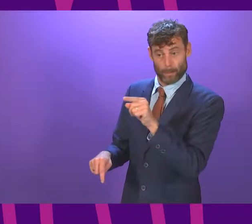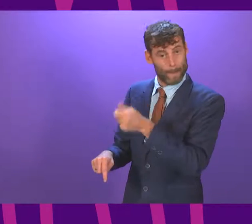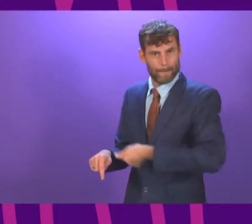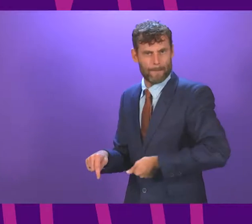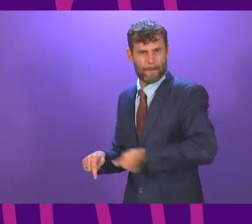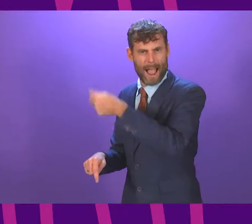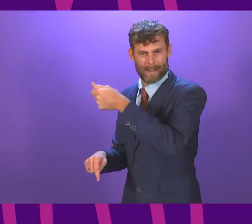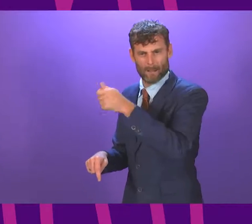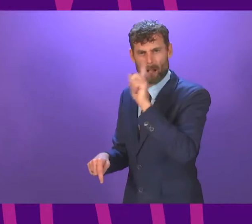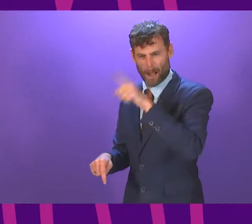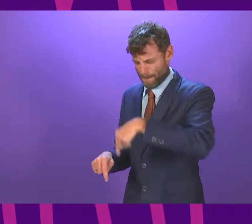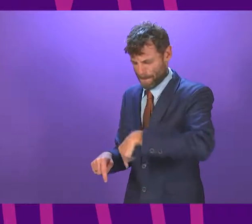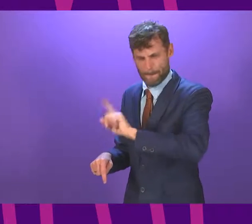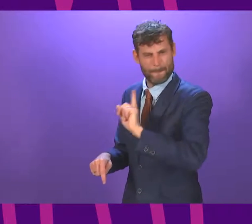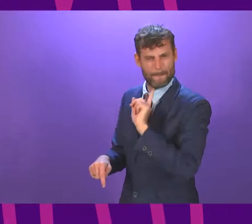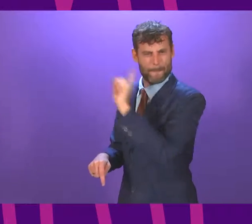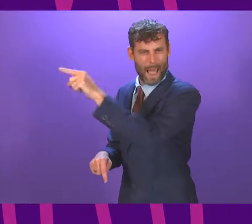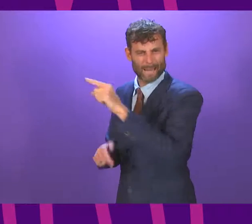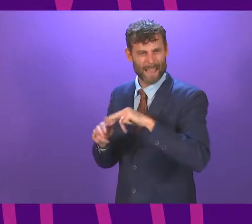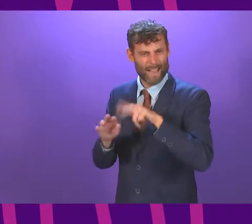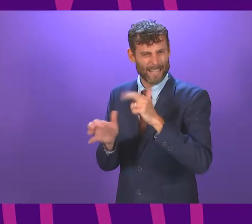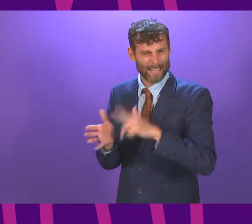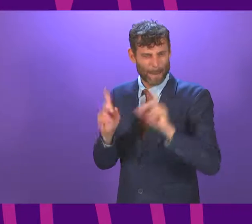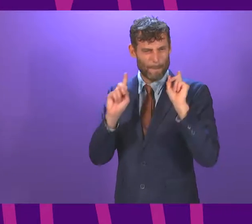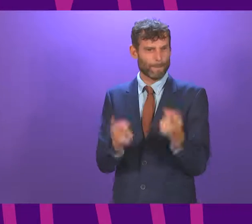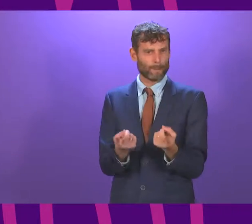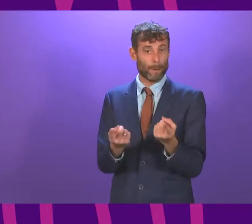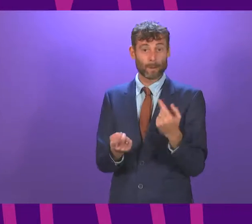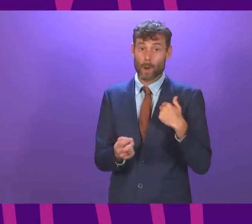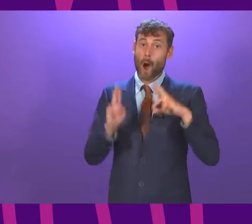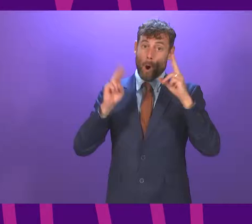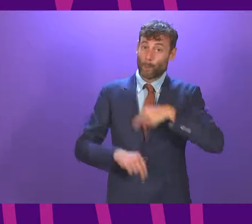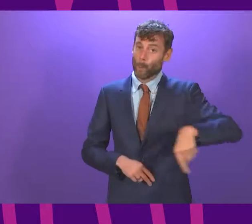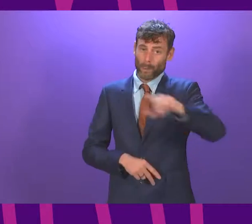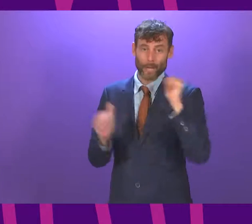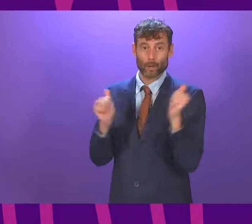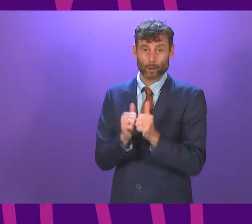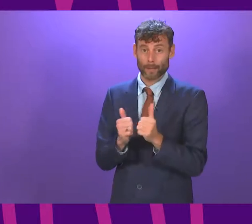stand, given the circumstances. I hope that parties across the Parliament agree that people